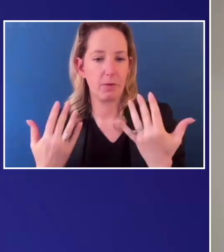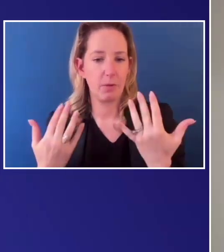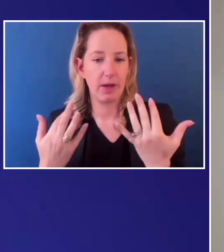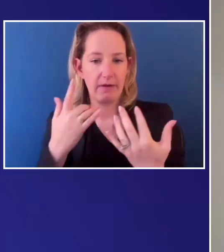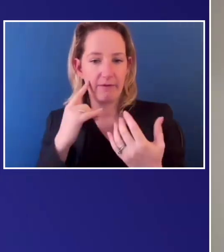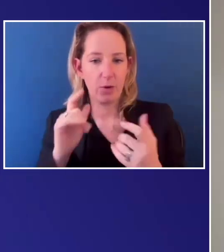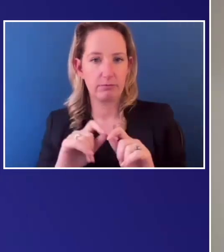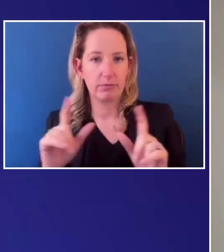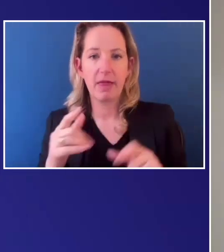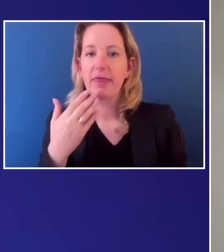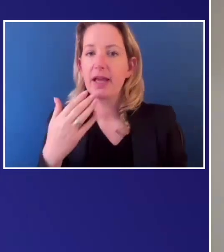Thank you, Andrea.